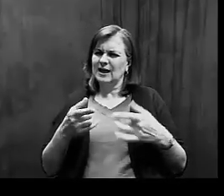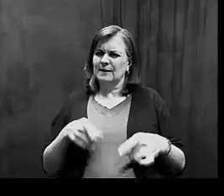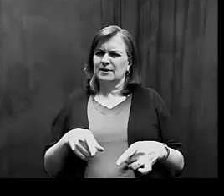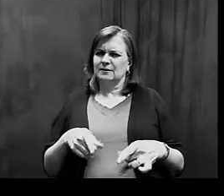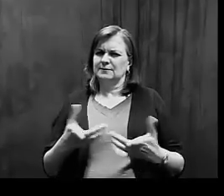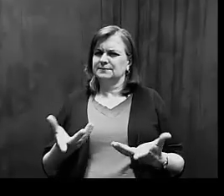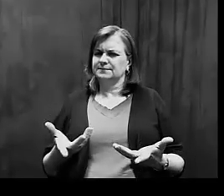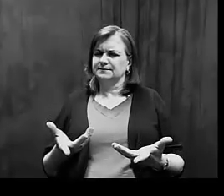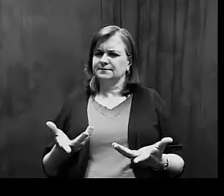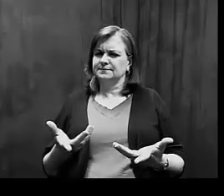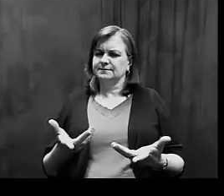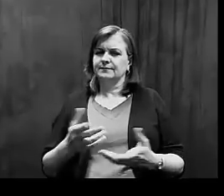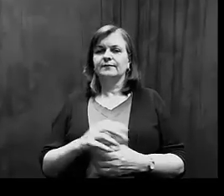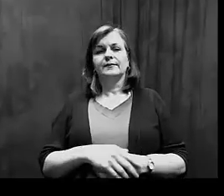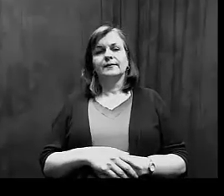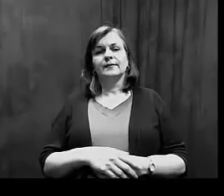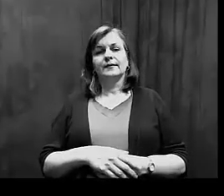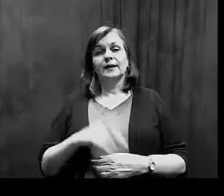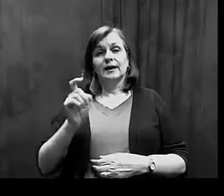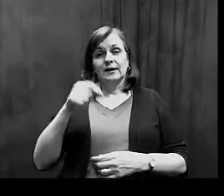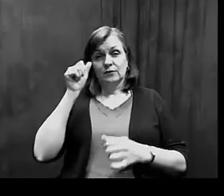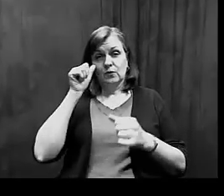well why would that be??